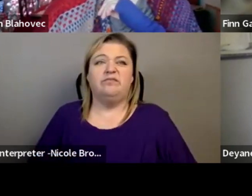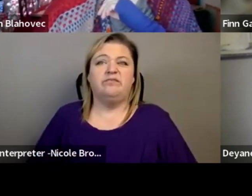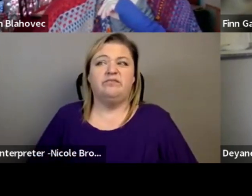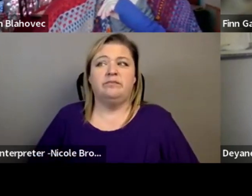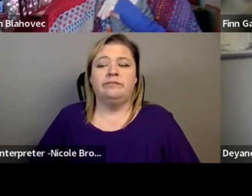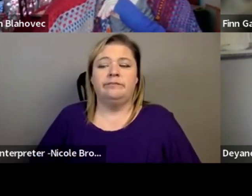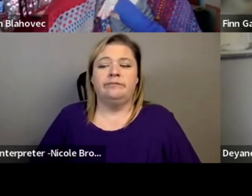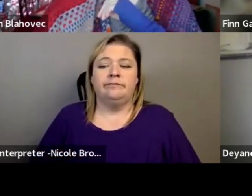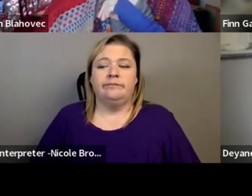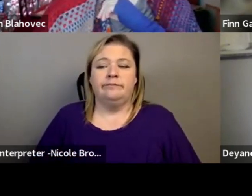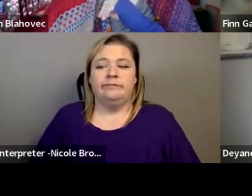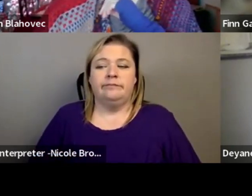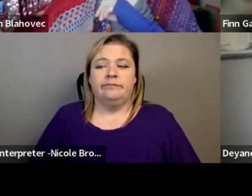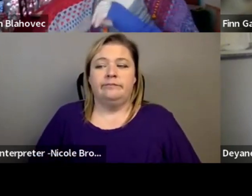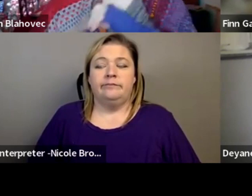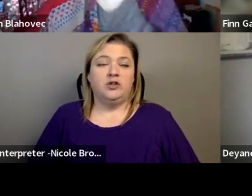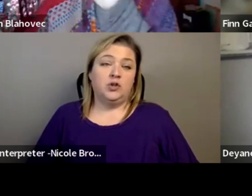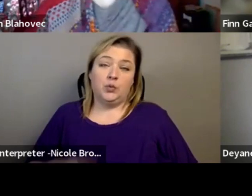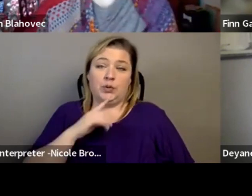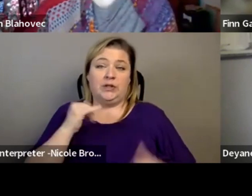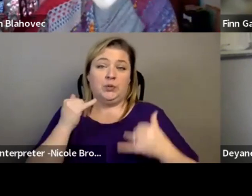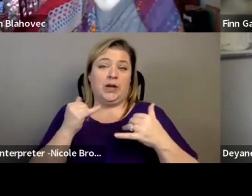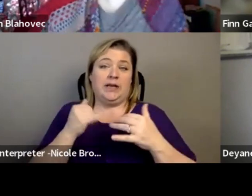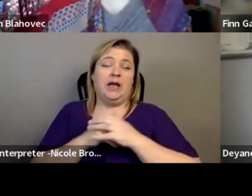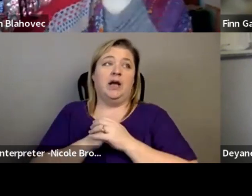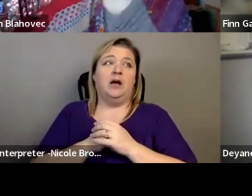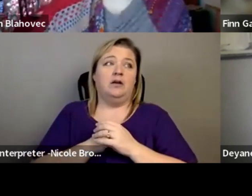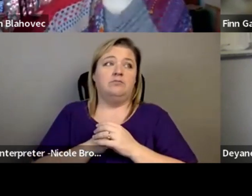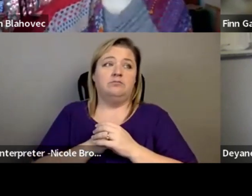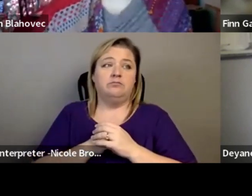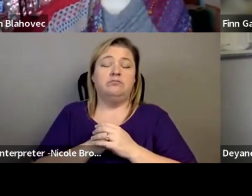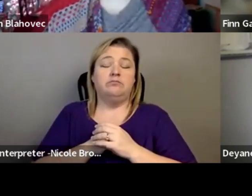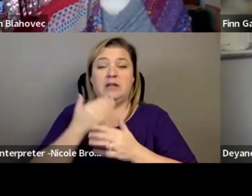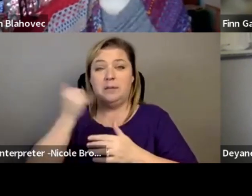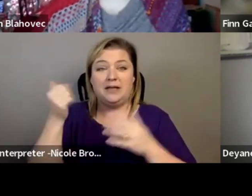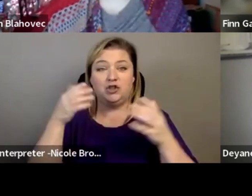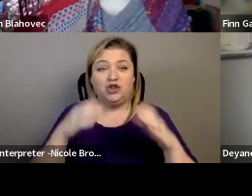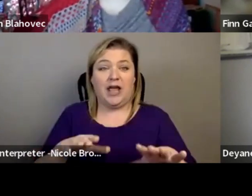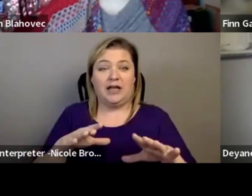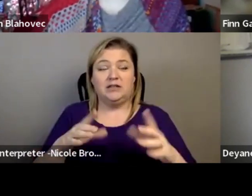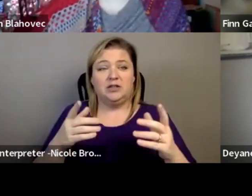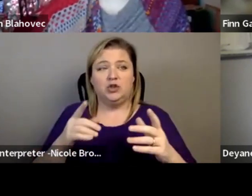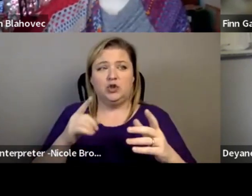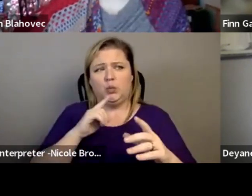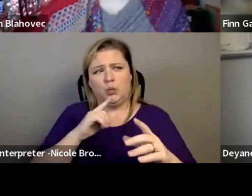it's it's at this point, that we have the best chance to come up to shake loose of the way we've